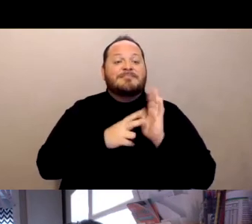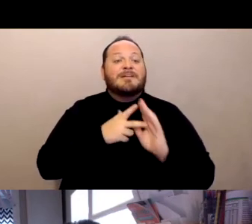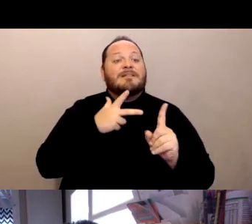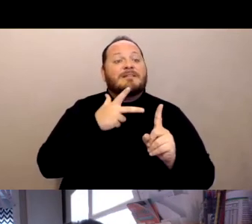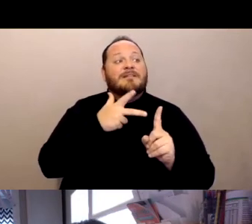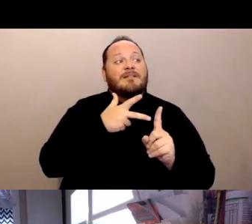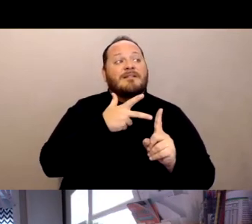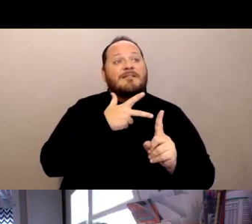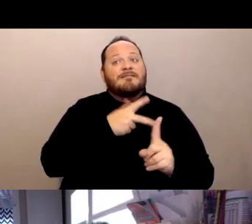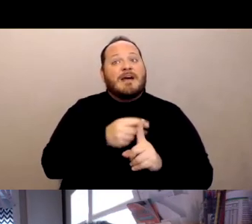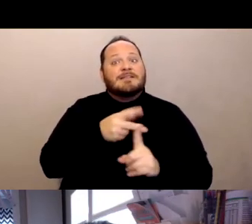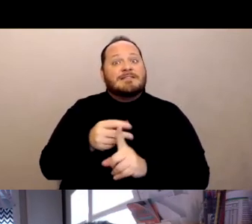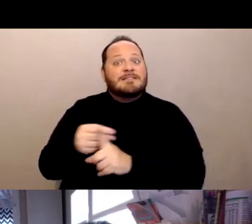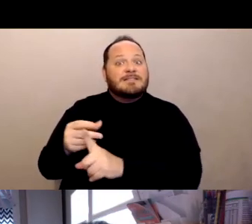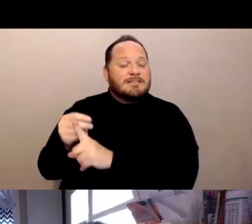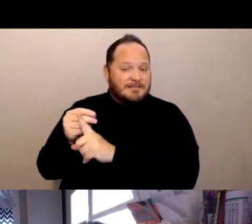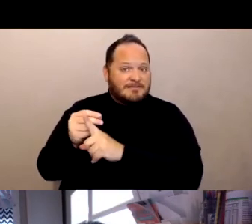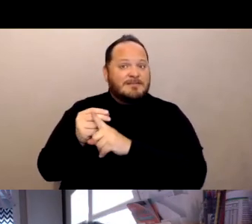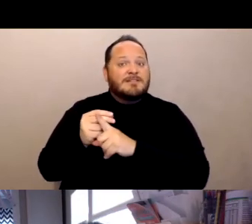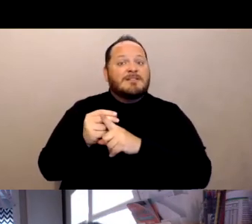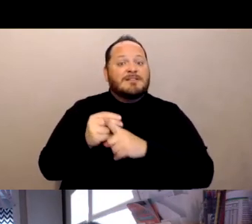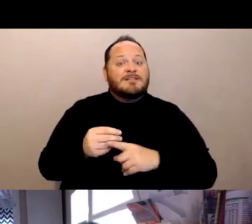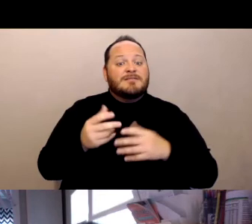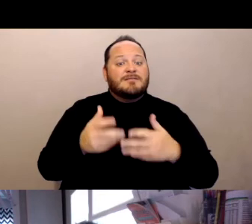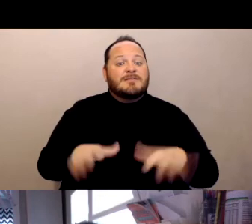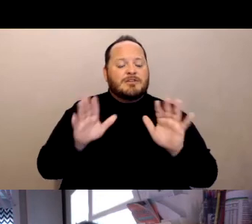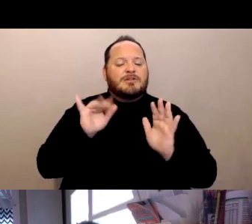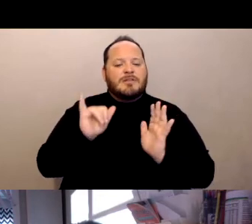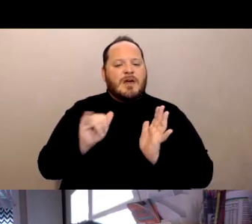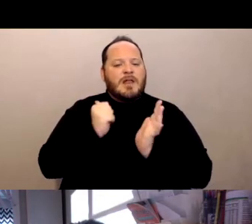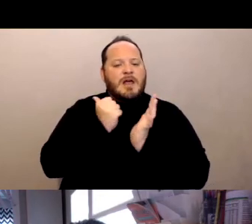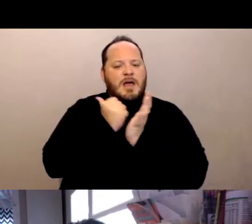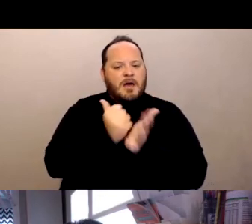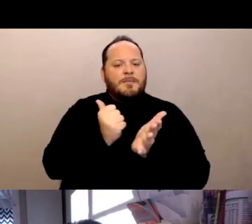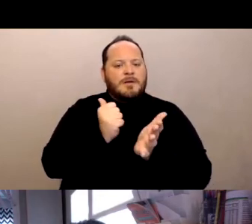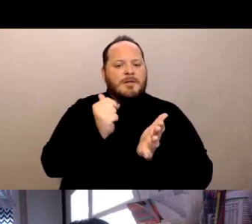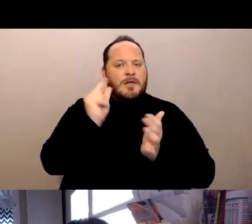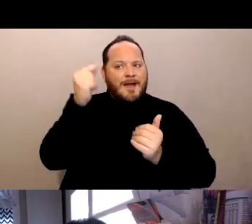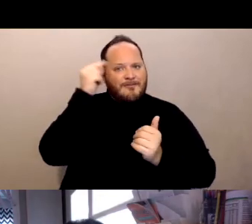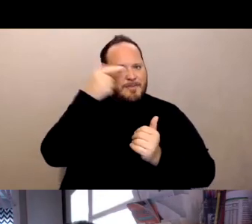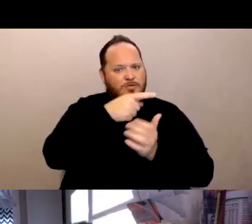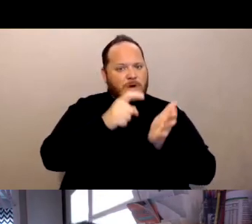helped push the government to require more reopening of nursing homes to visitors.